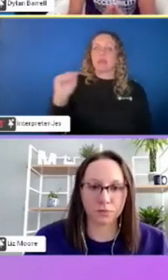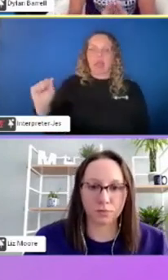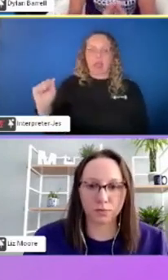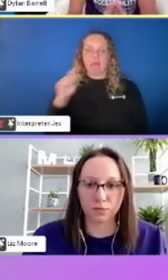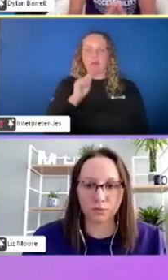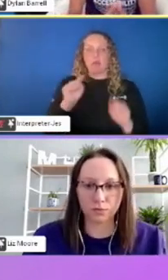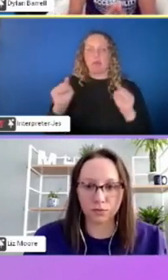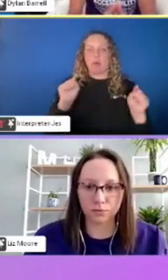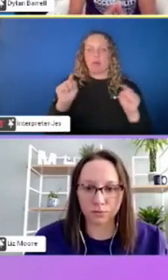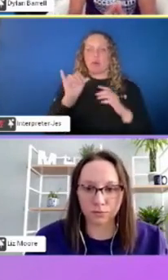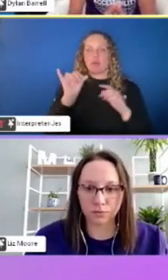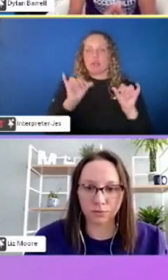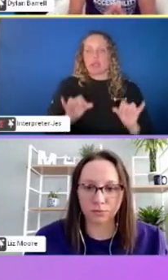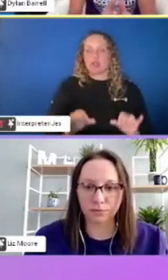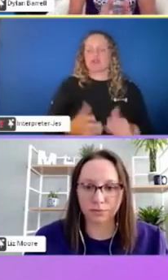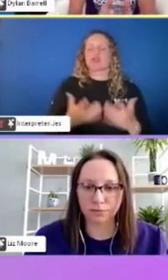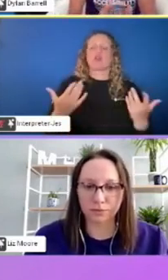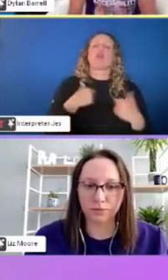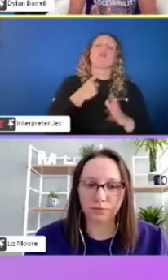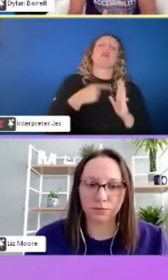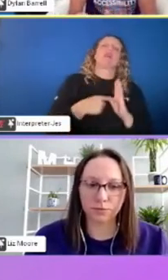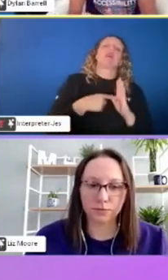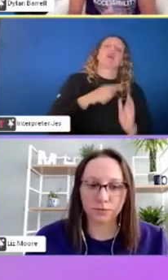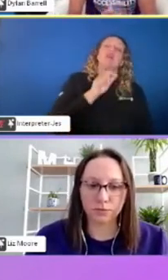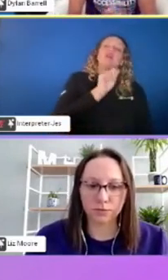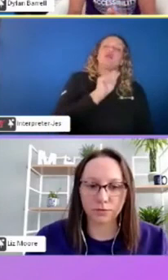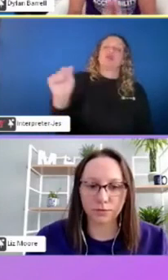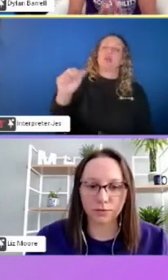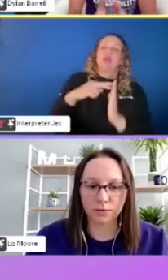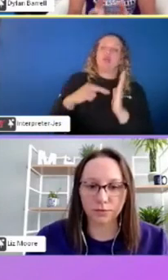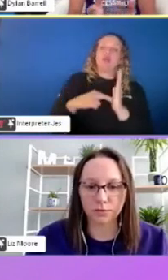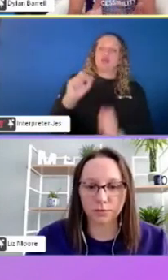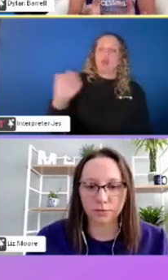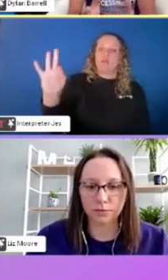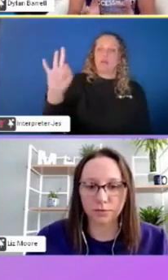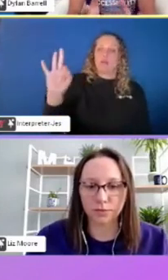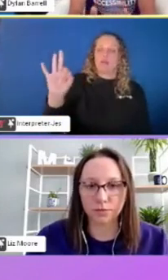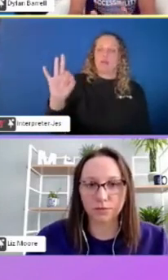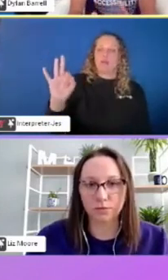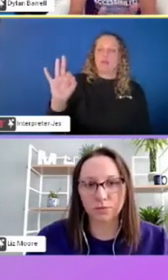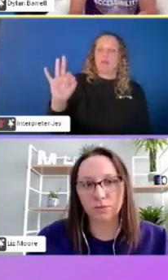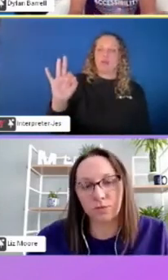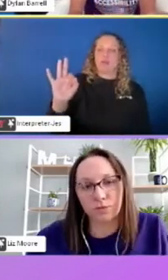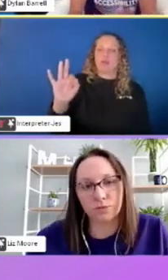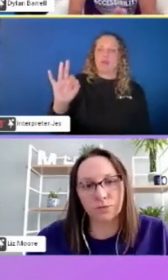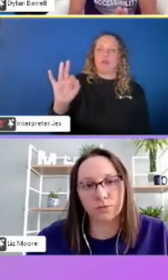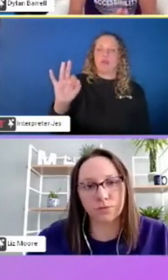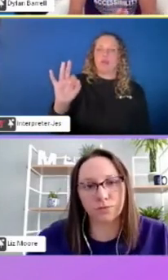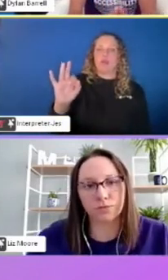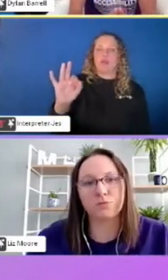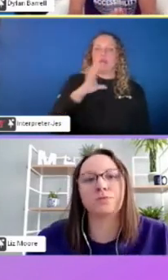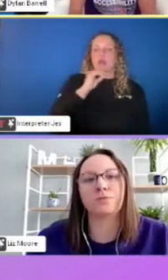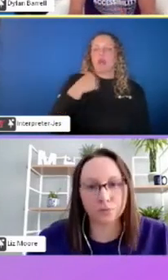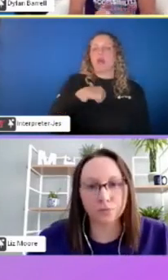So that means that, for example, the AAA rules are off. We also turn the best practices off by default,